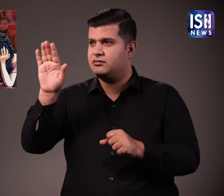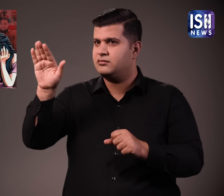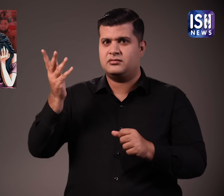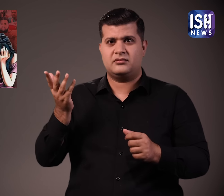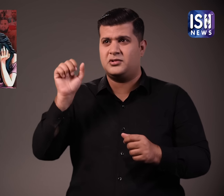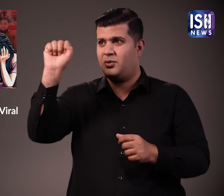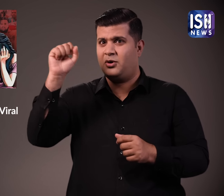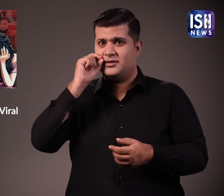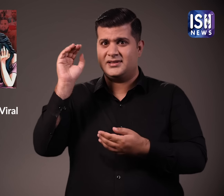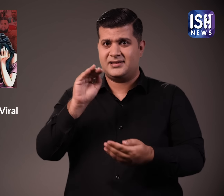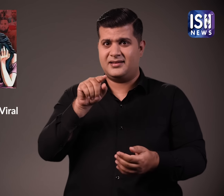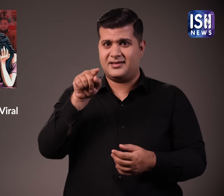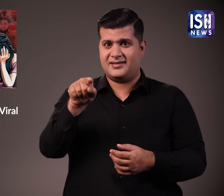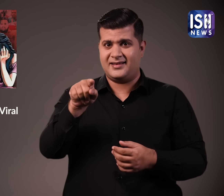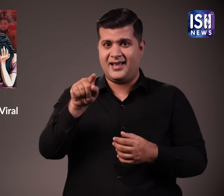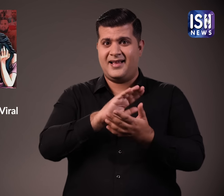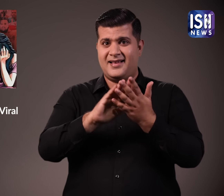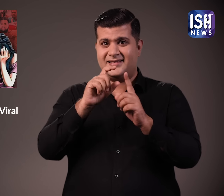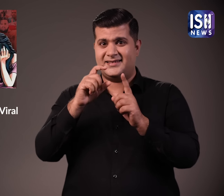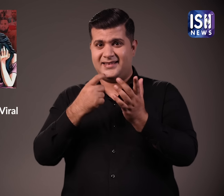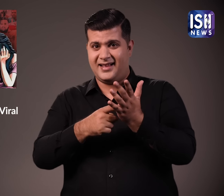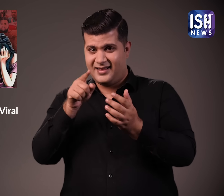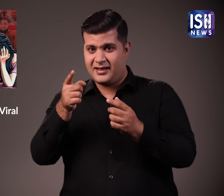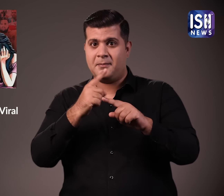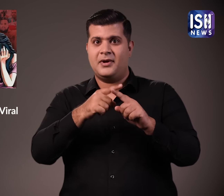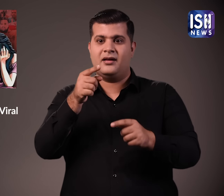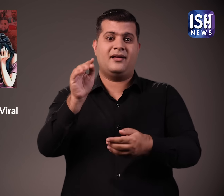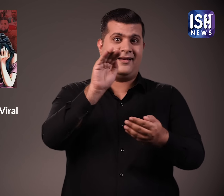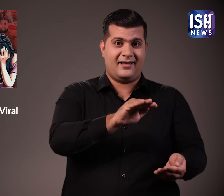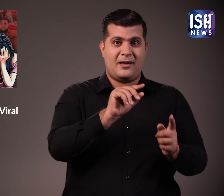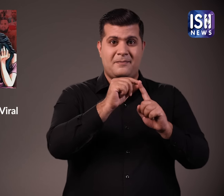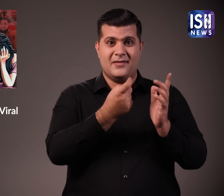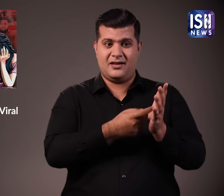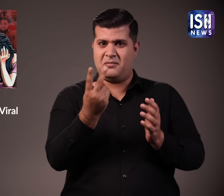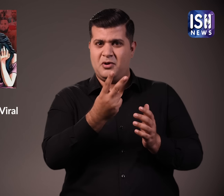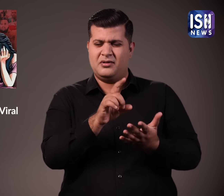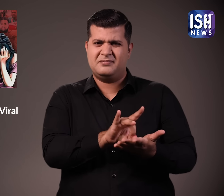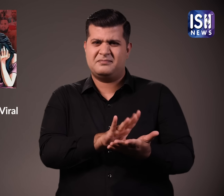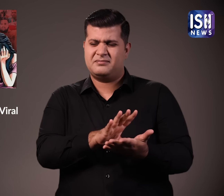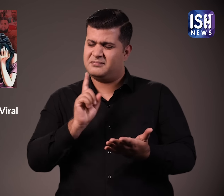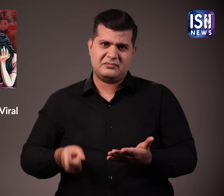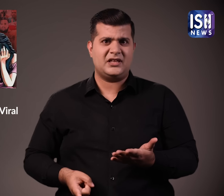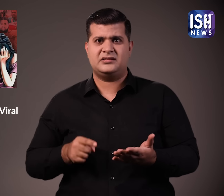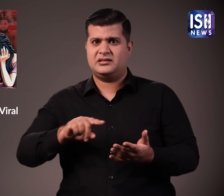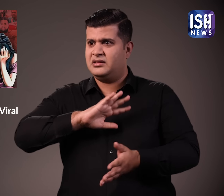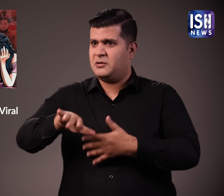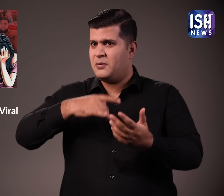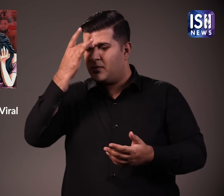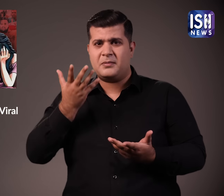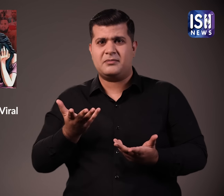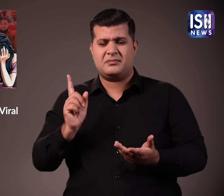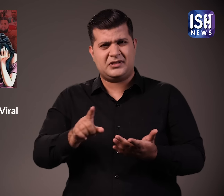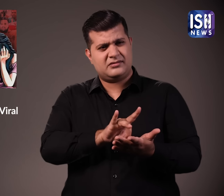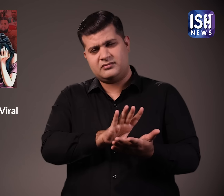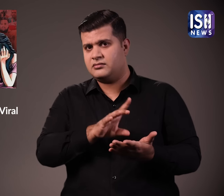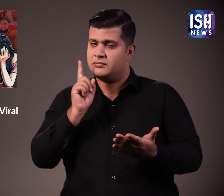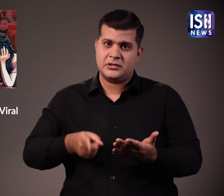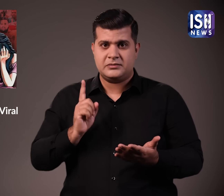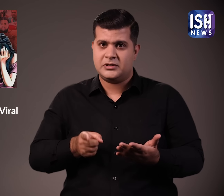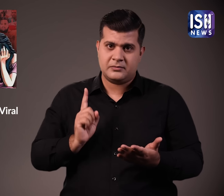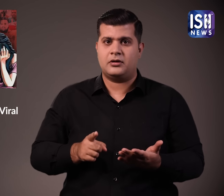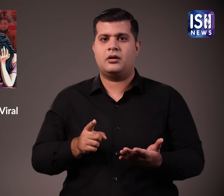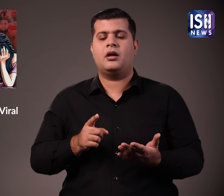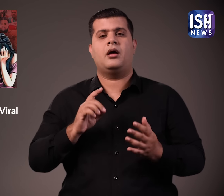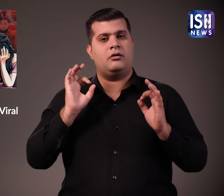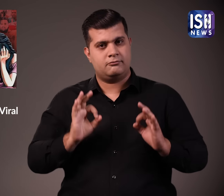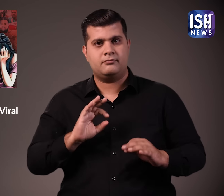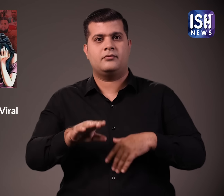requesting him to expel his son HD Revanna and grandson Prajwal immediately from the party.